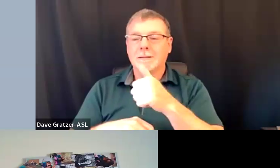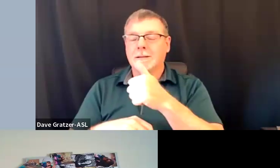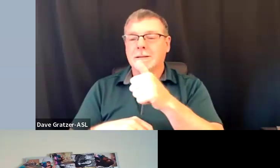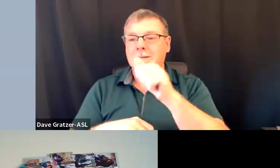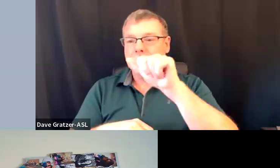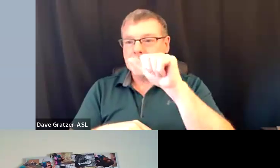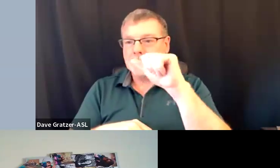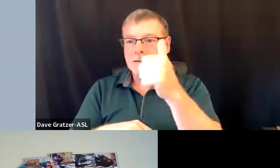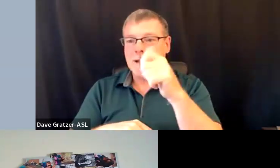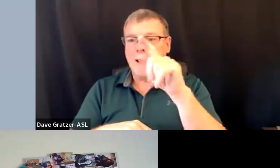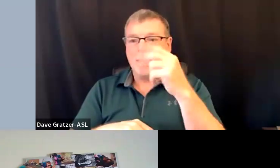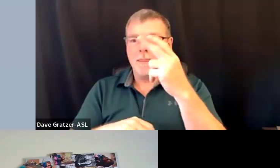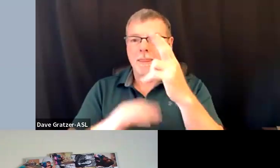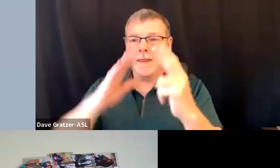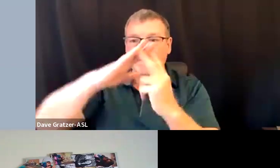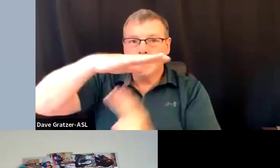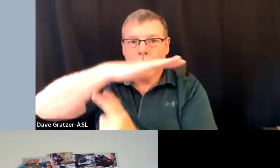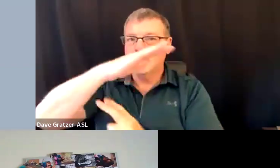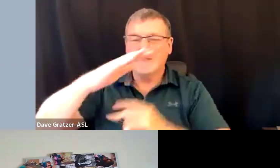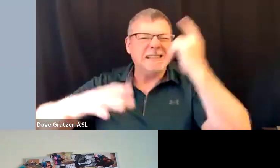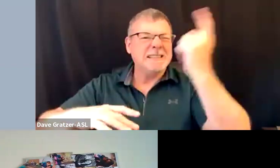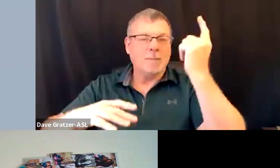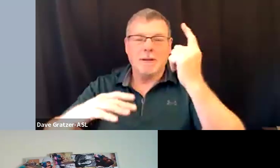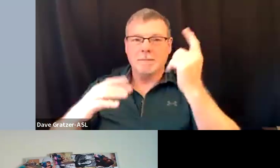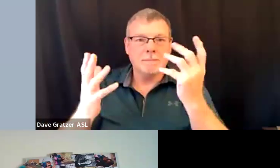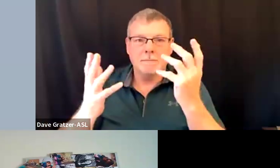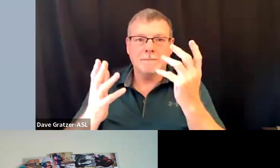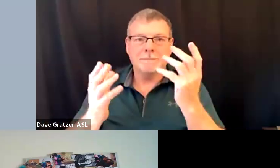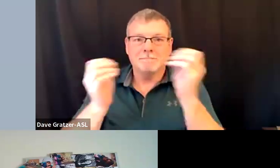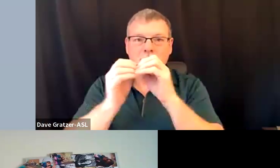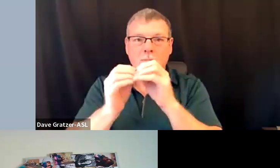but maybe it's "girl with a dragon tattoo" or something that is like more permanent